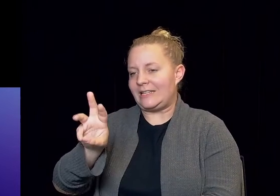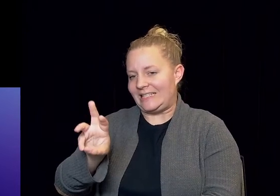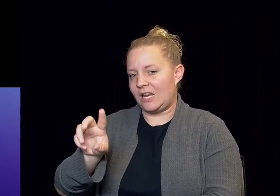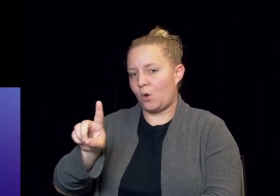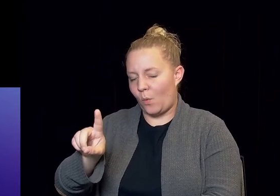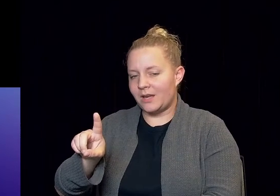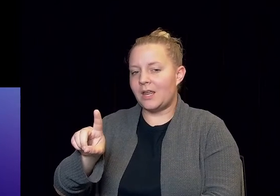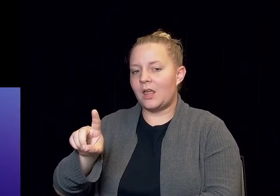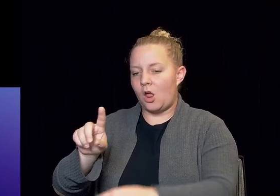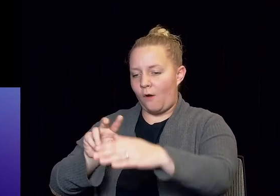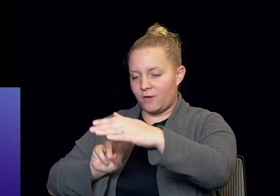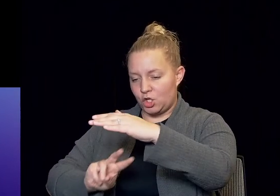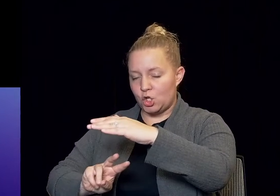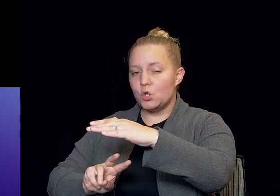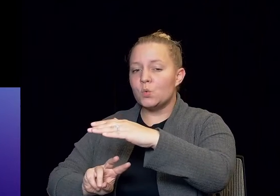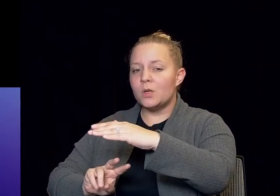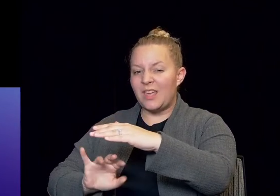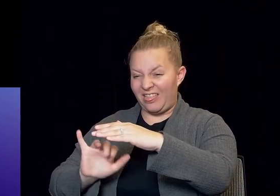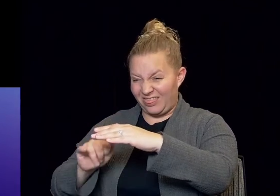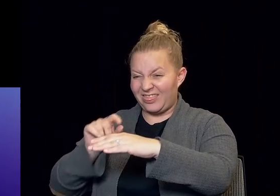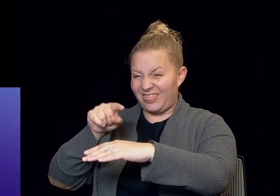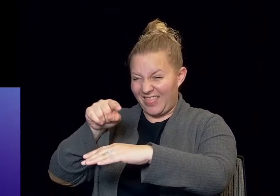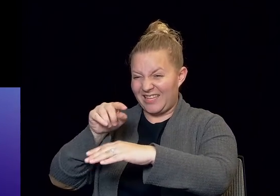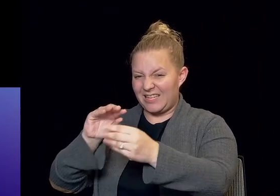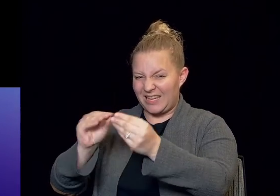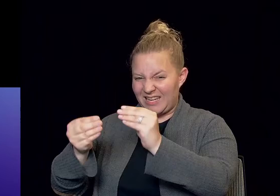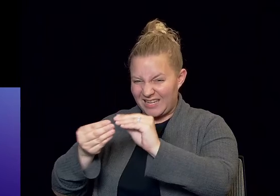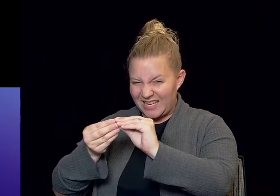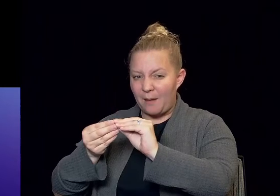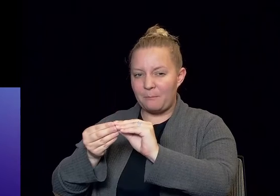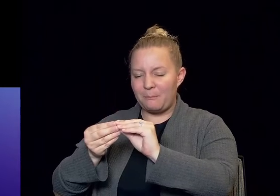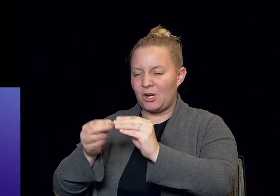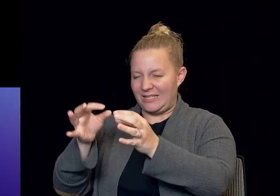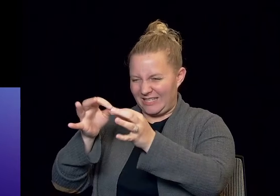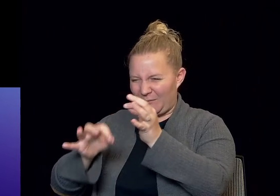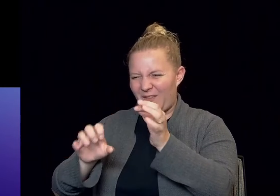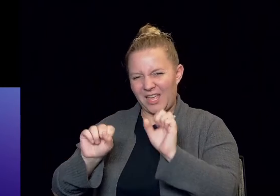number 161 is so large, I'm going to go ahead and cross simplify because I know 2 and 2 can